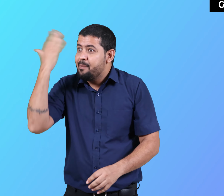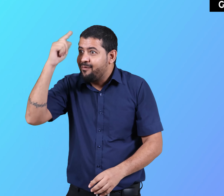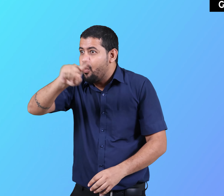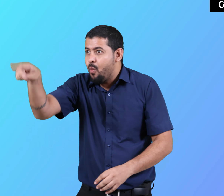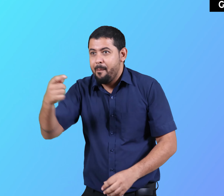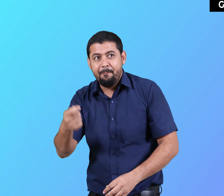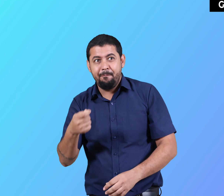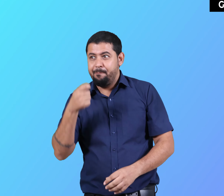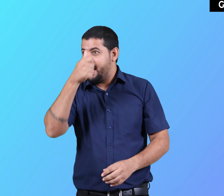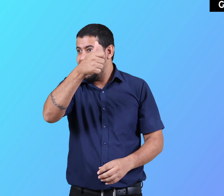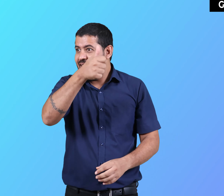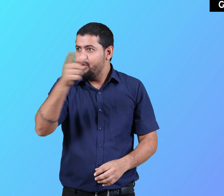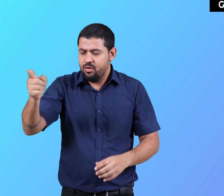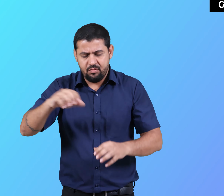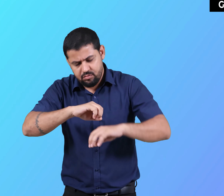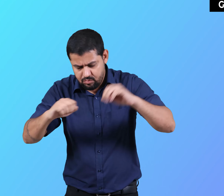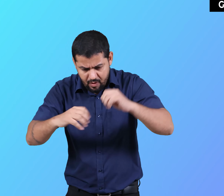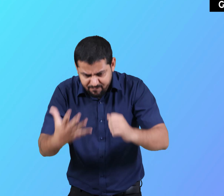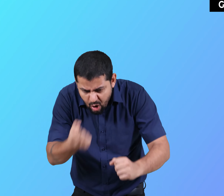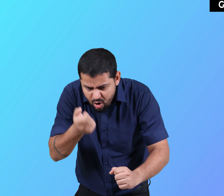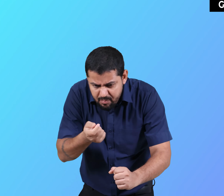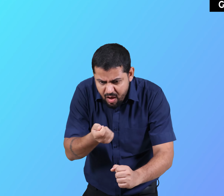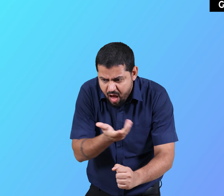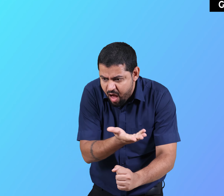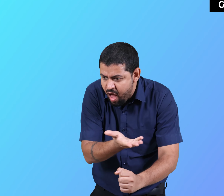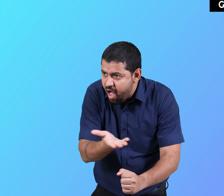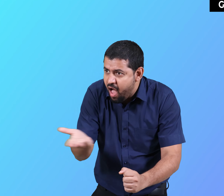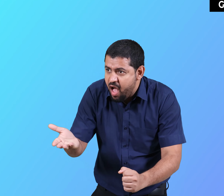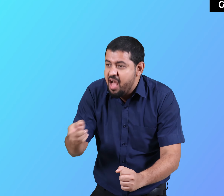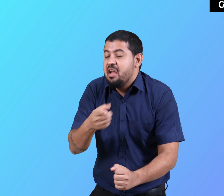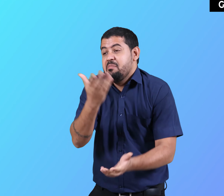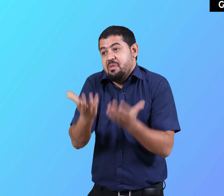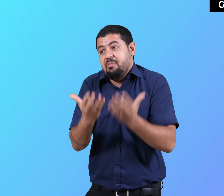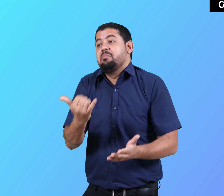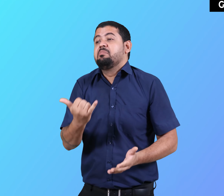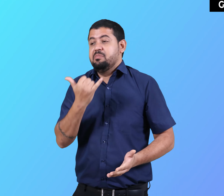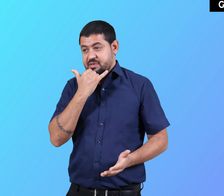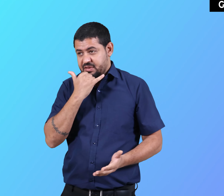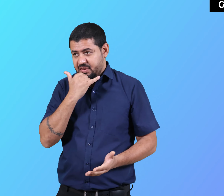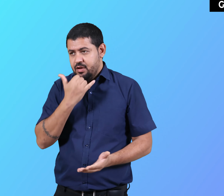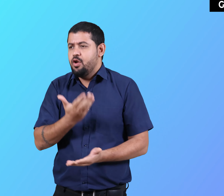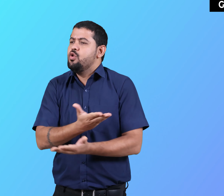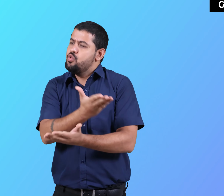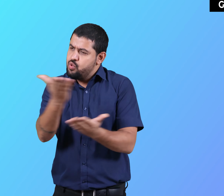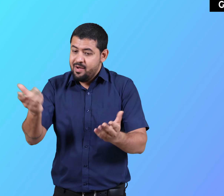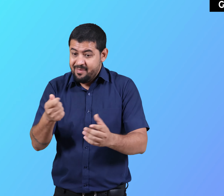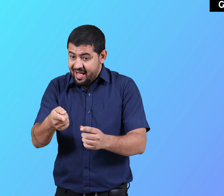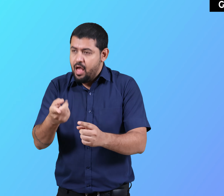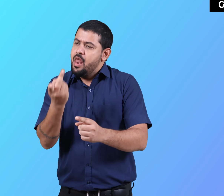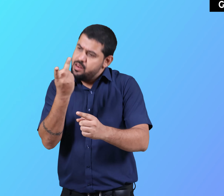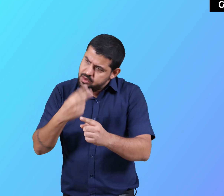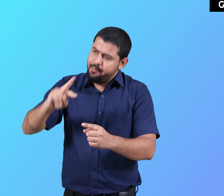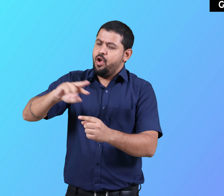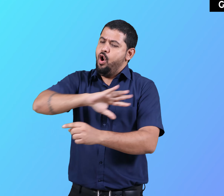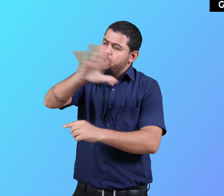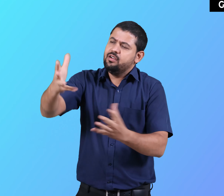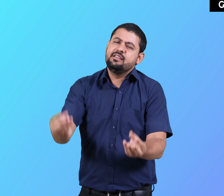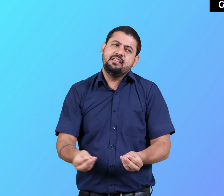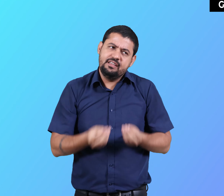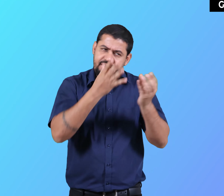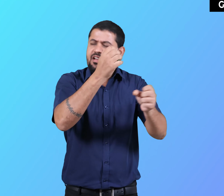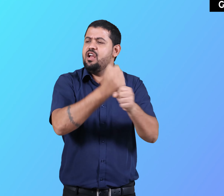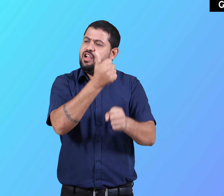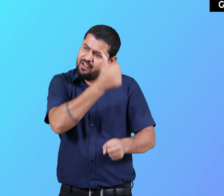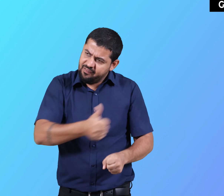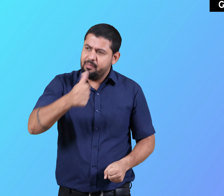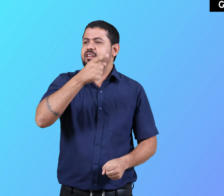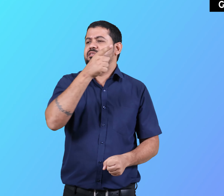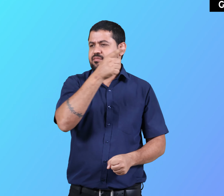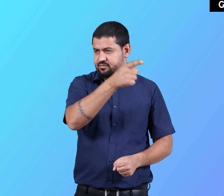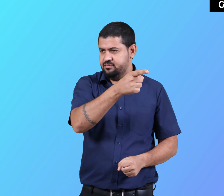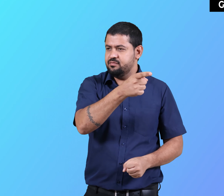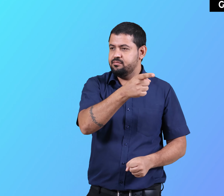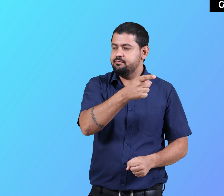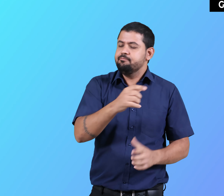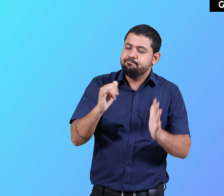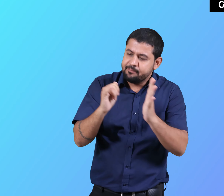Take twice as much money with you this time. You must return the money that was put in your sacks after you paid last time. Maybe it was a mistake.